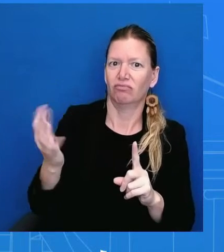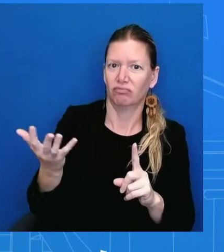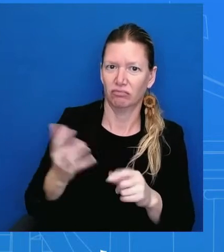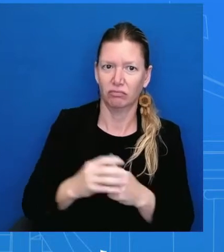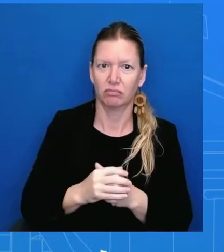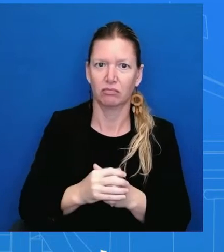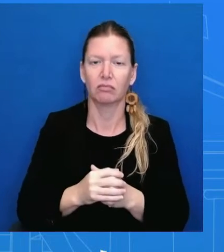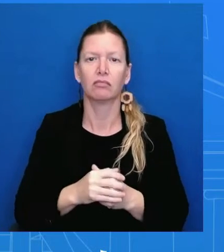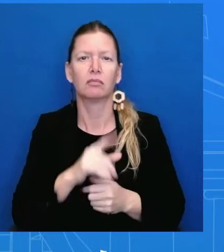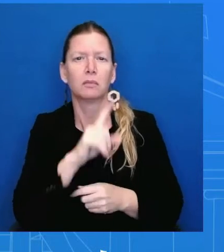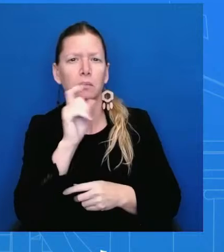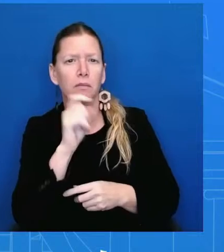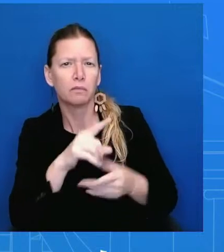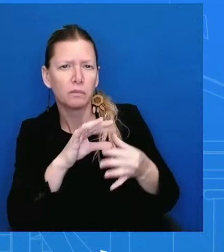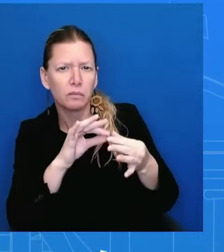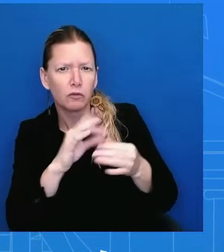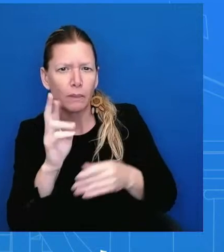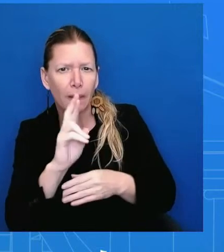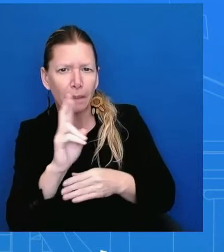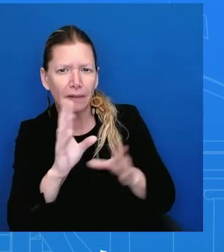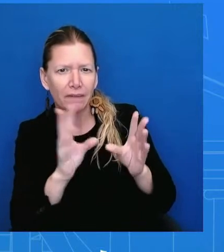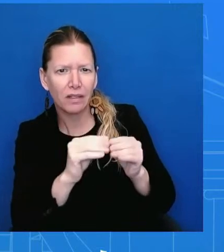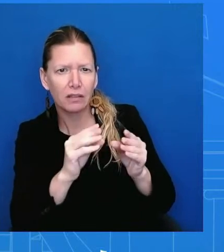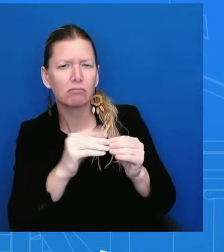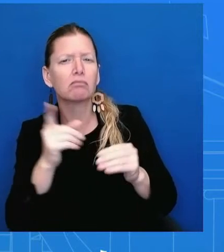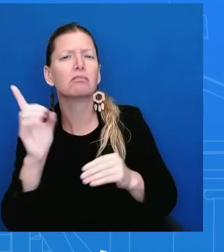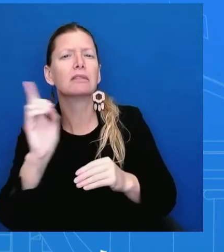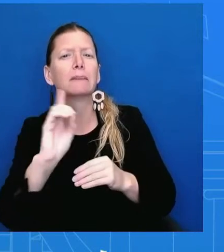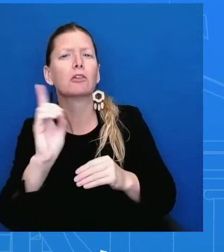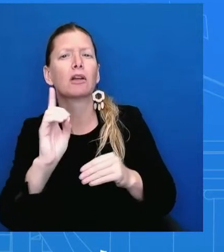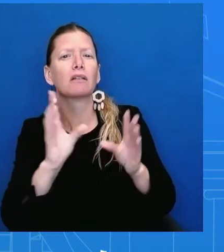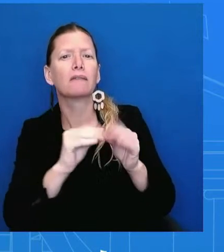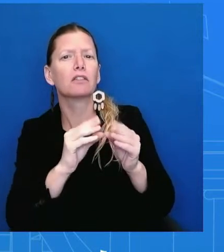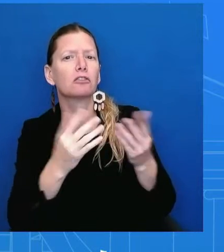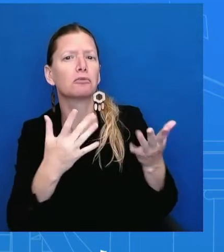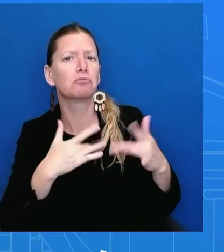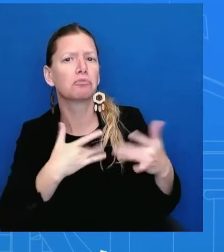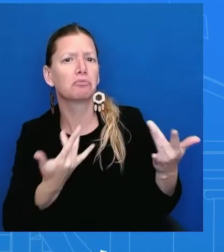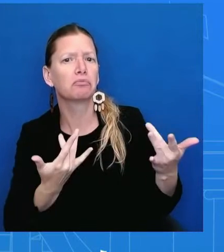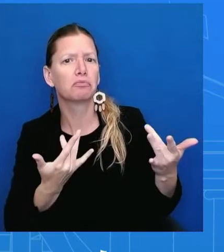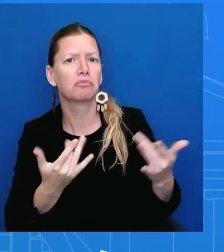I can't speak to that. That's for the -- The Press: But, I mean, how do you -- Ms. Jean-Pierre: I -- I -- no, but you're -- you're asking me to --